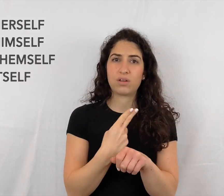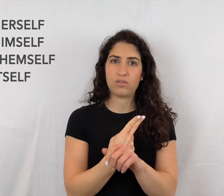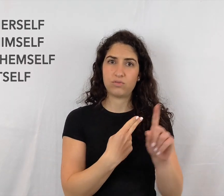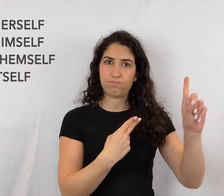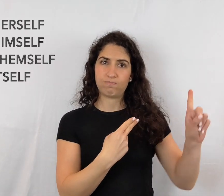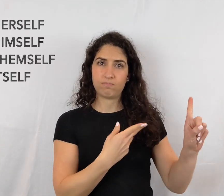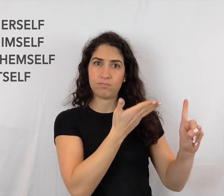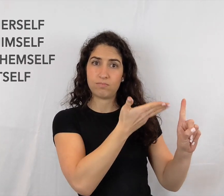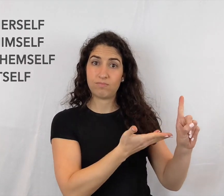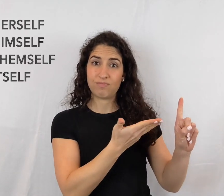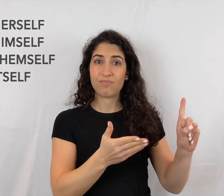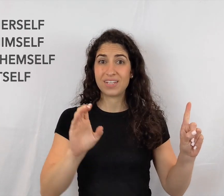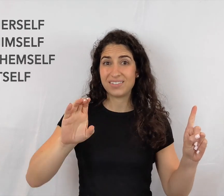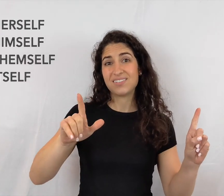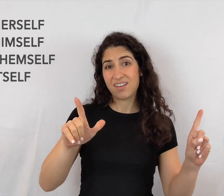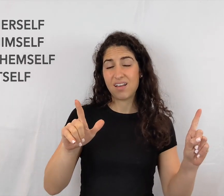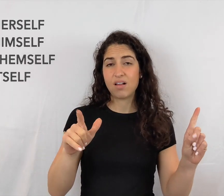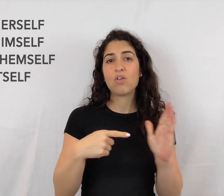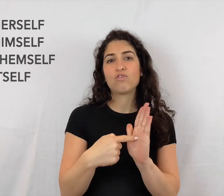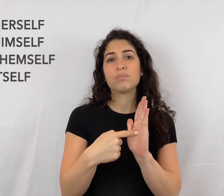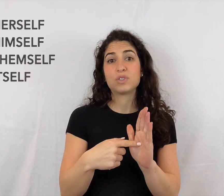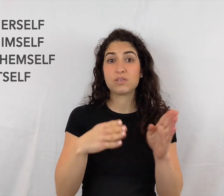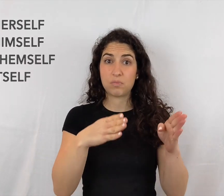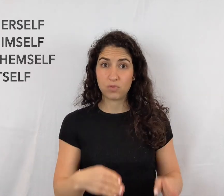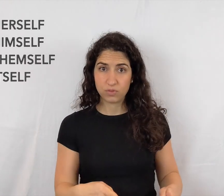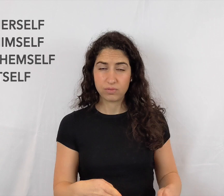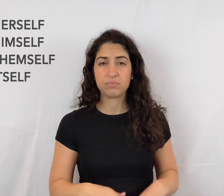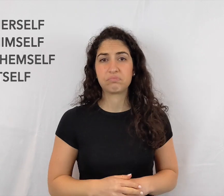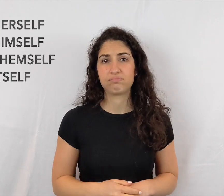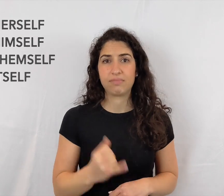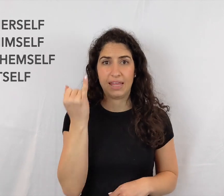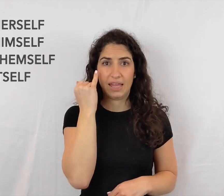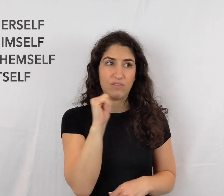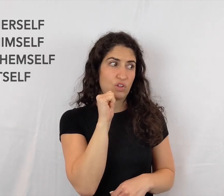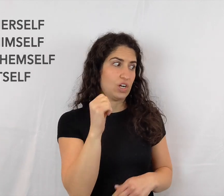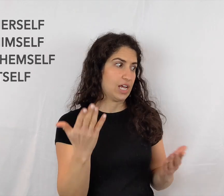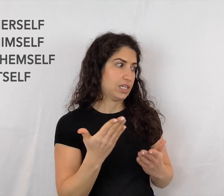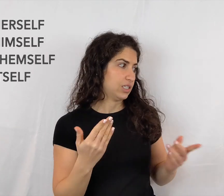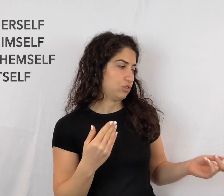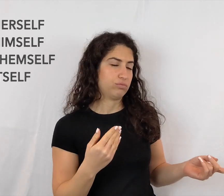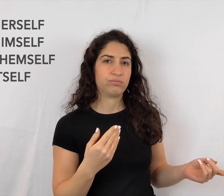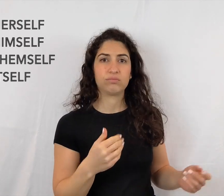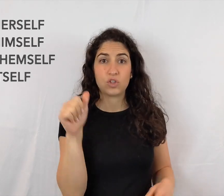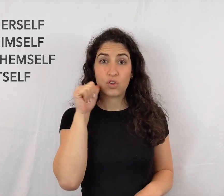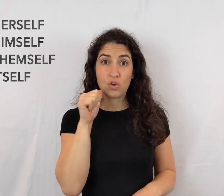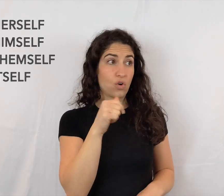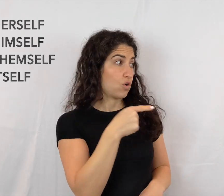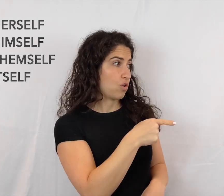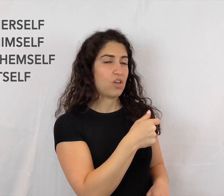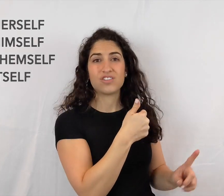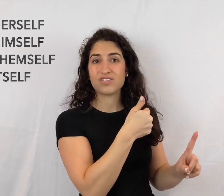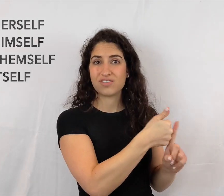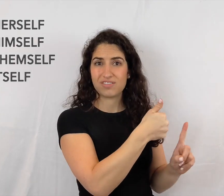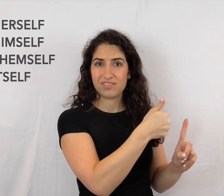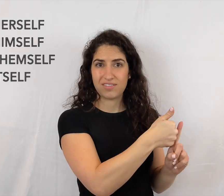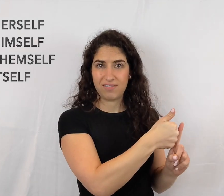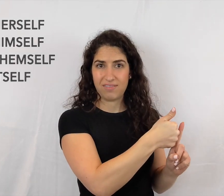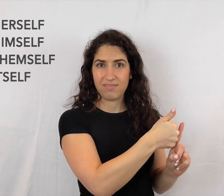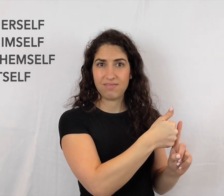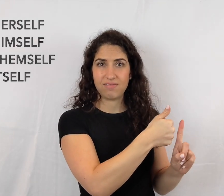Also you can use the index finger as a classifier for a person, so if they're not here: HERSELF.